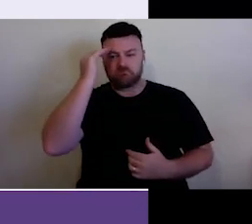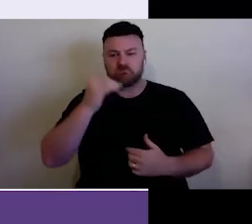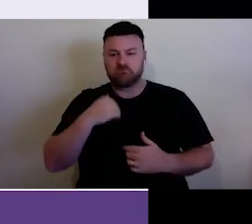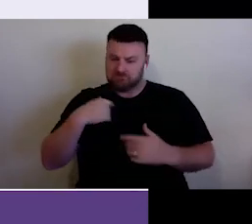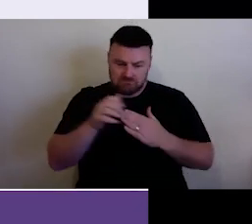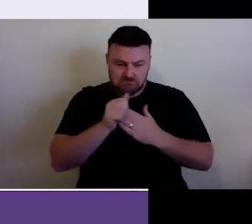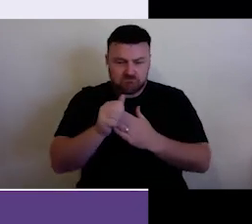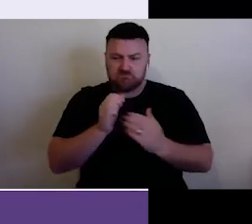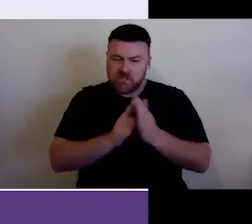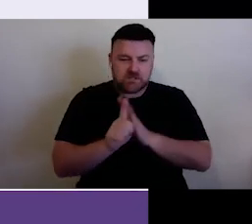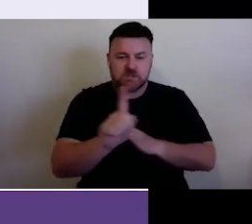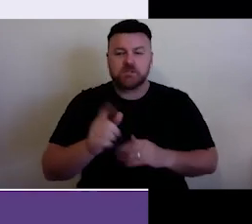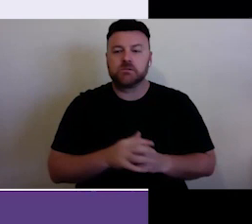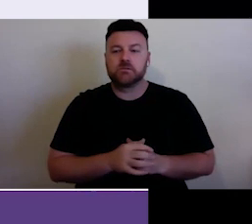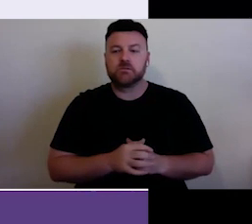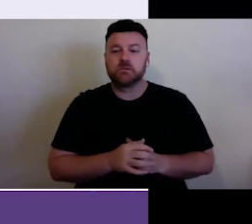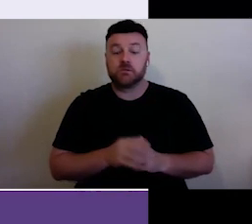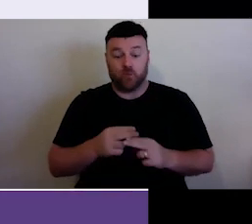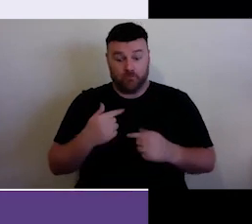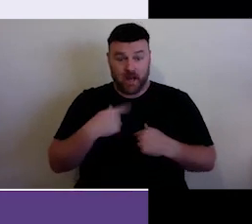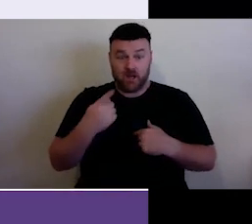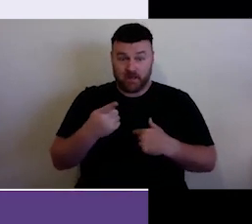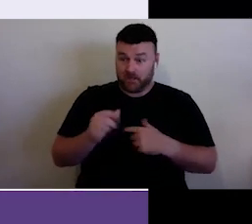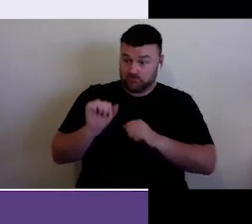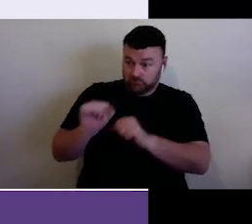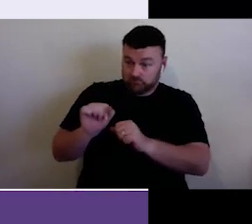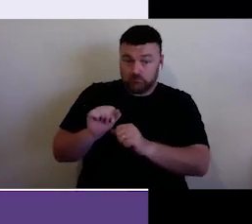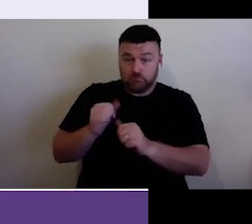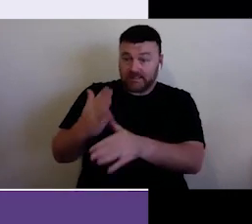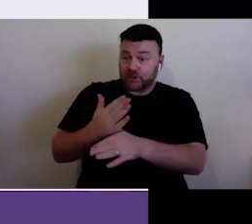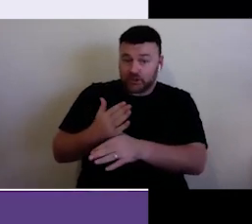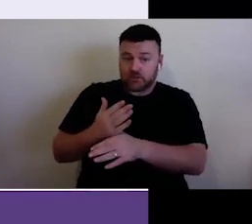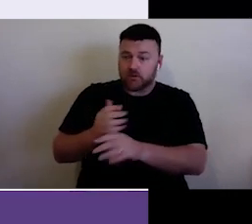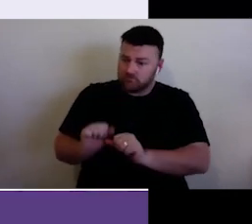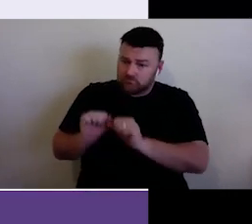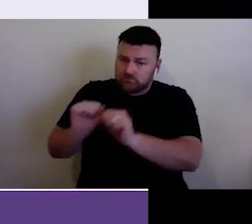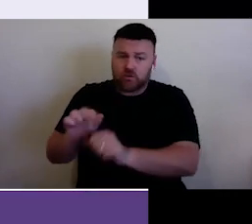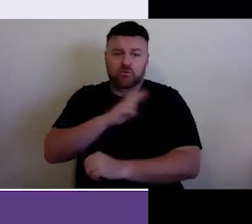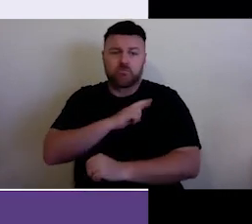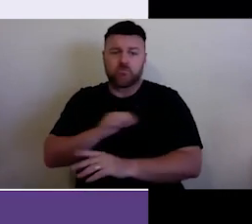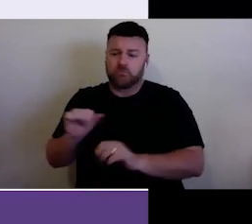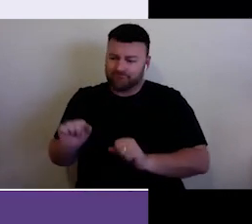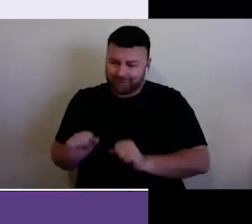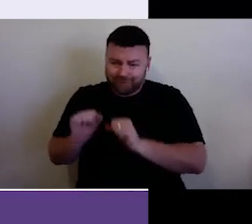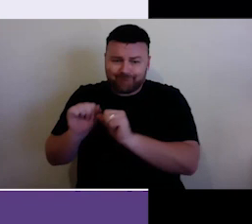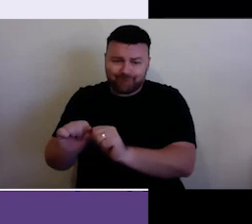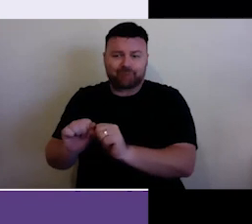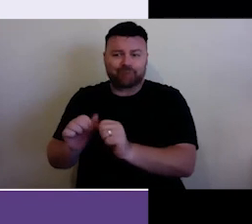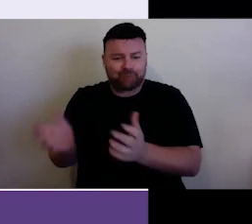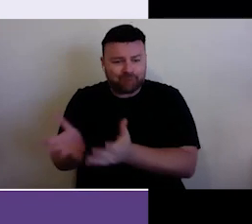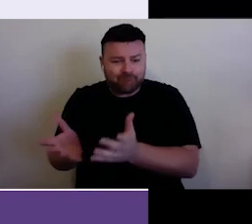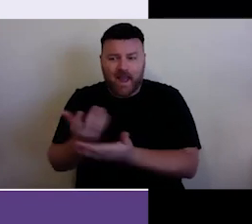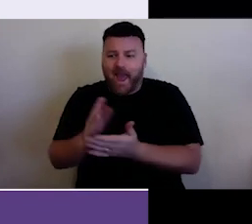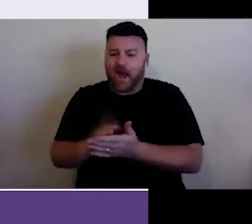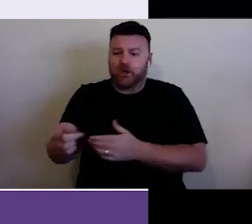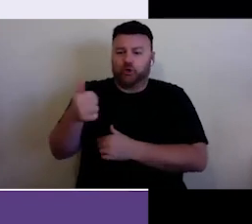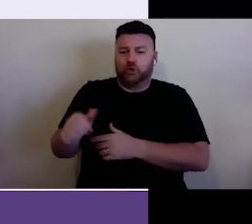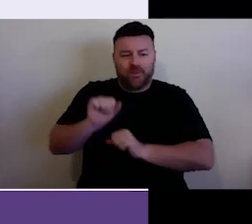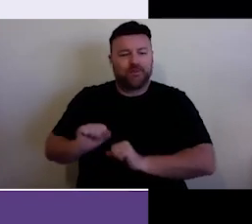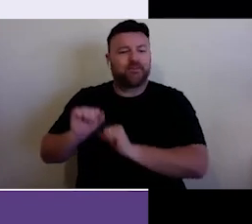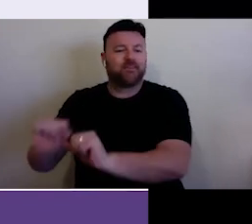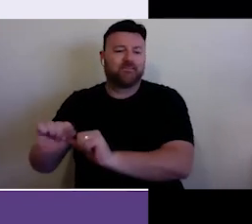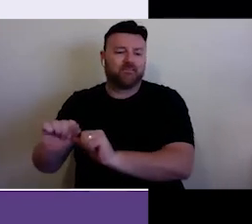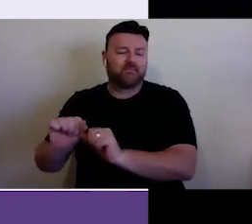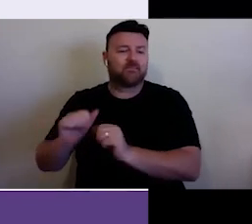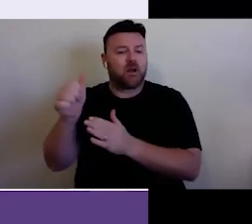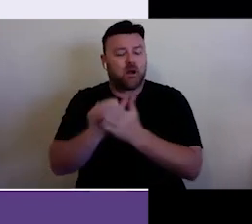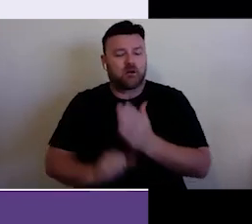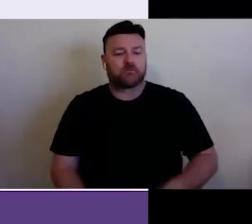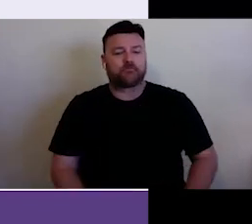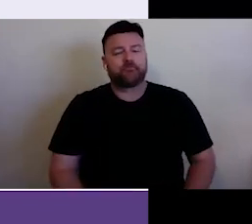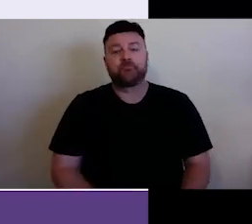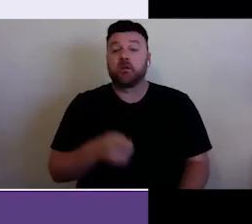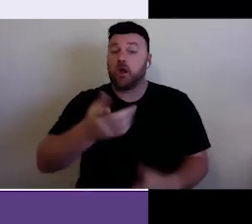hear that a lot. That could be about making sure that the Indigenous